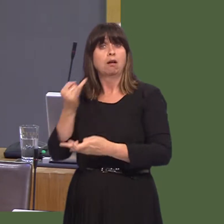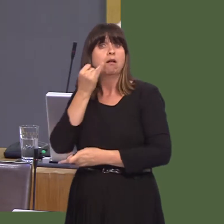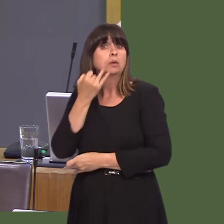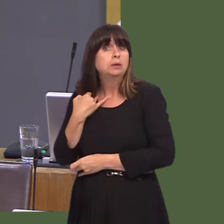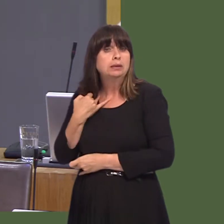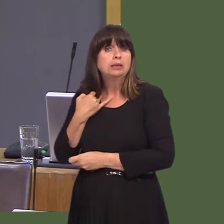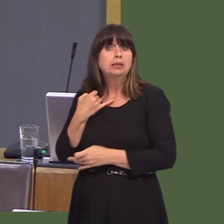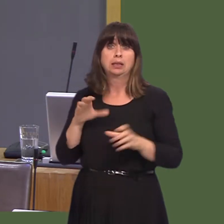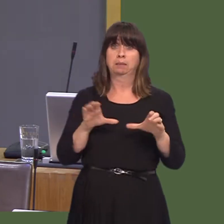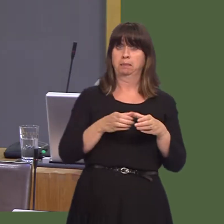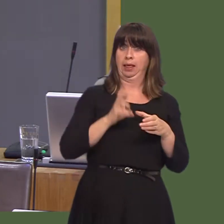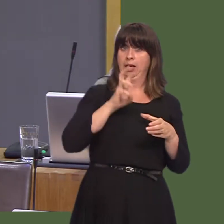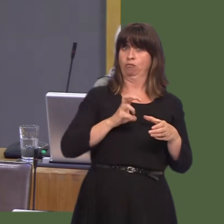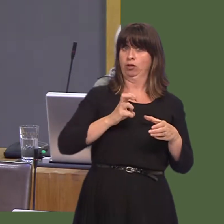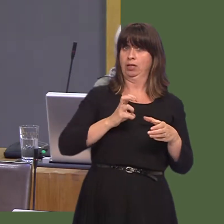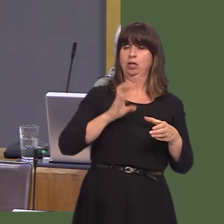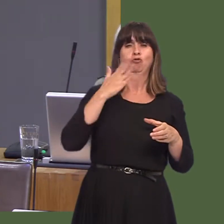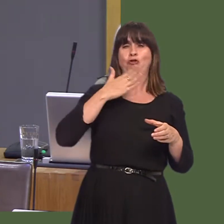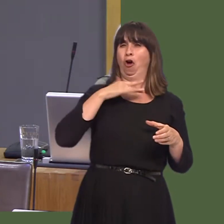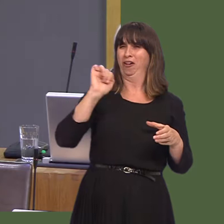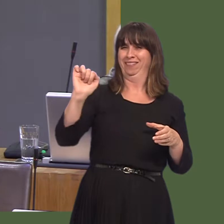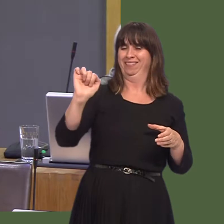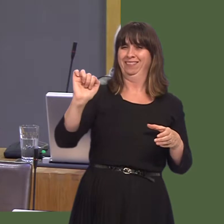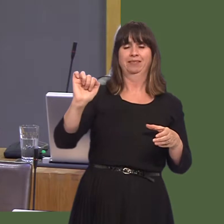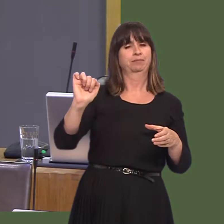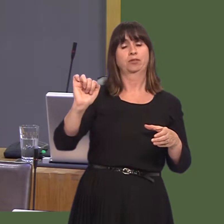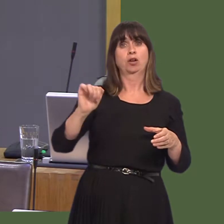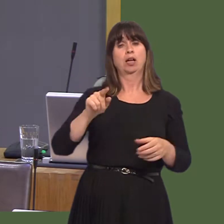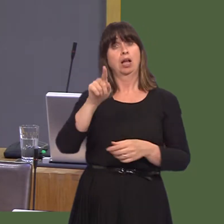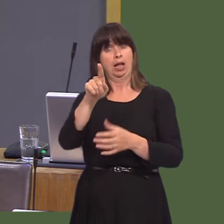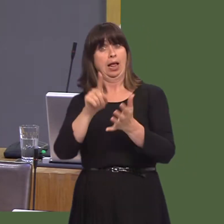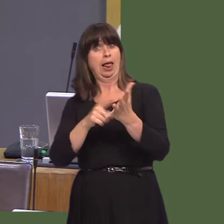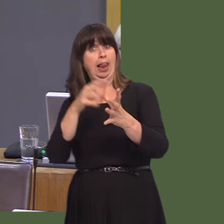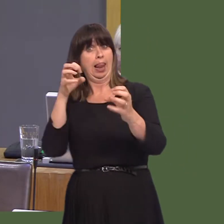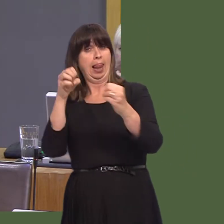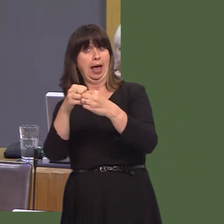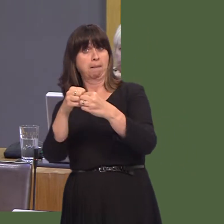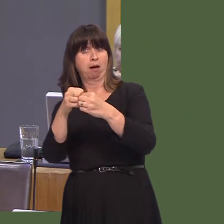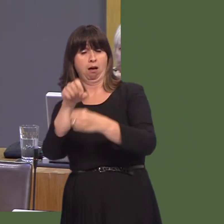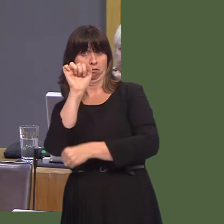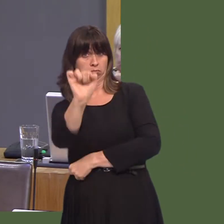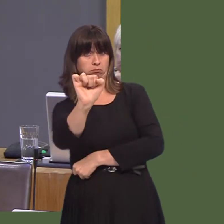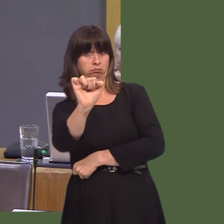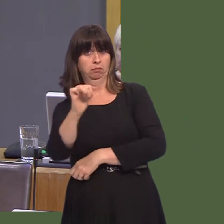Last week, Plaid Cymruó. Sorry, it wasn't Plaid Cymru that consented to Westminster's flagship Brexit Bill, was